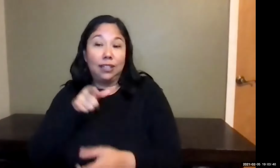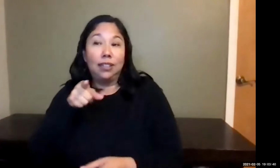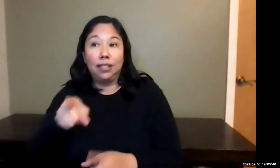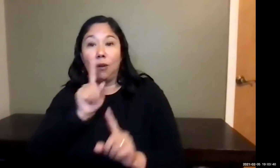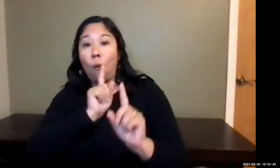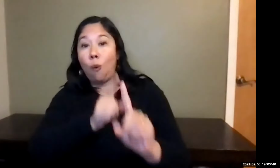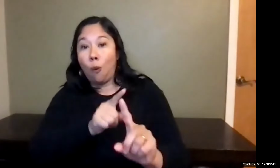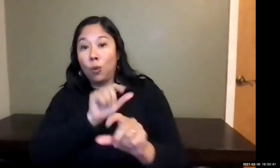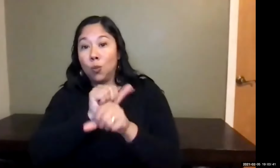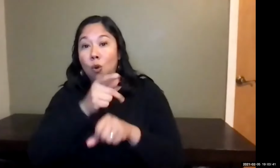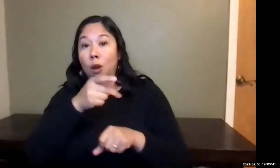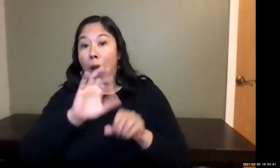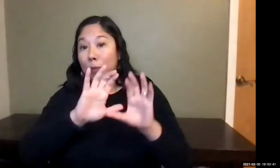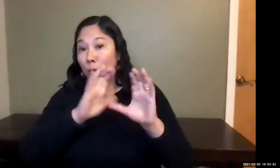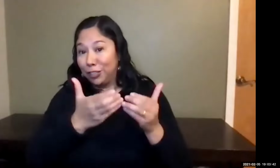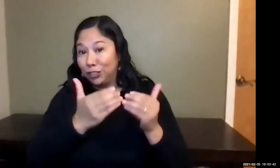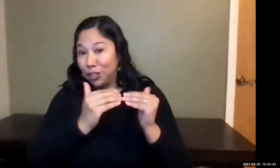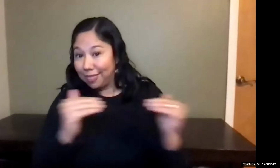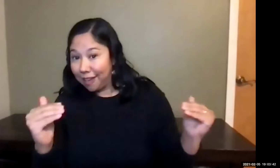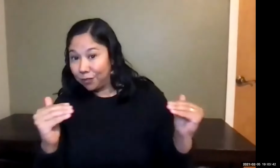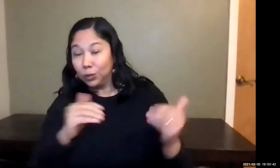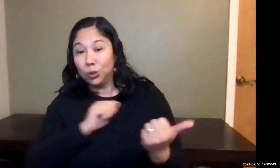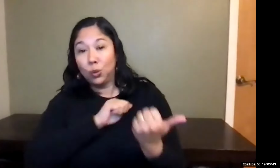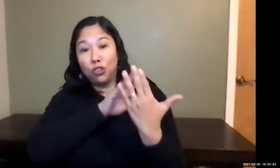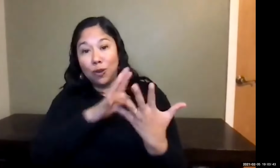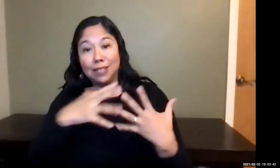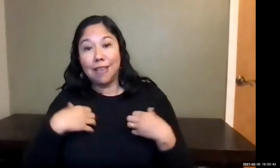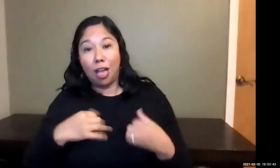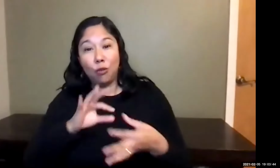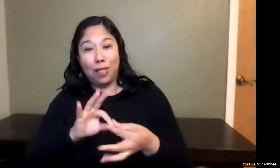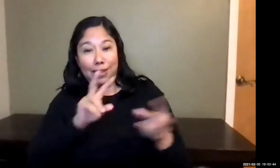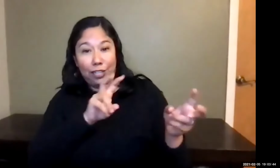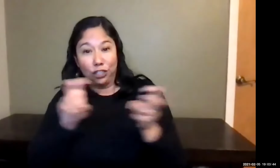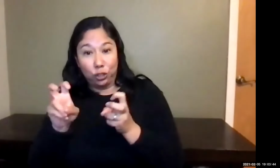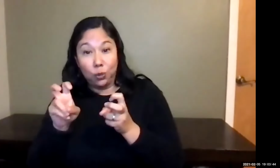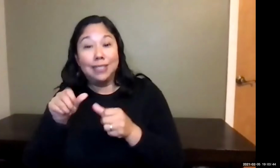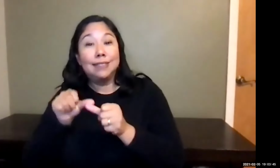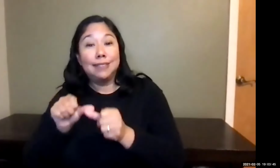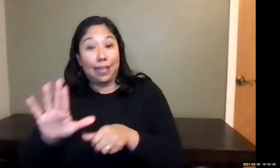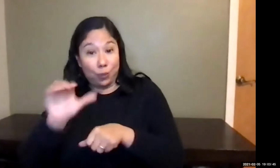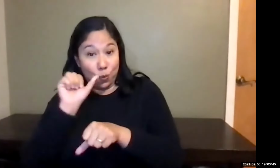level to address health-related issues, and continuing his work to protect and promote